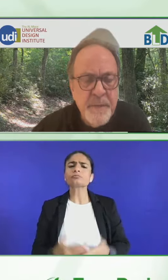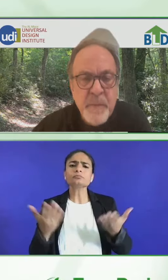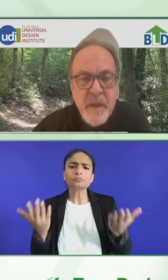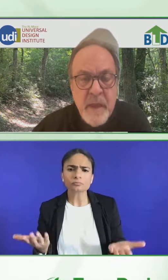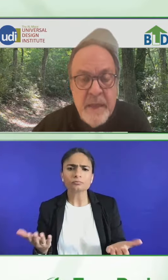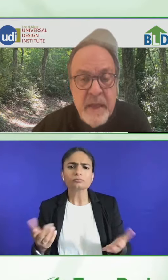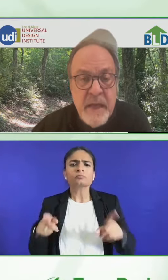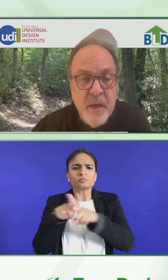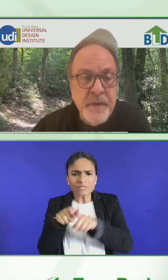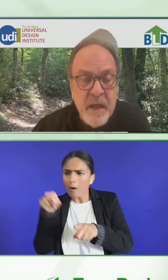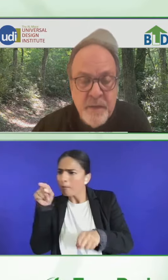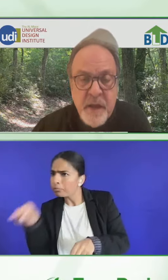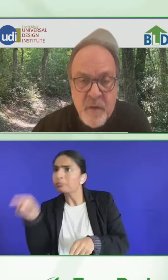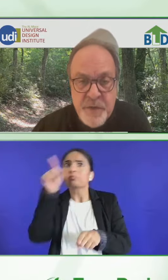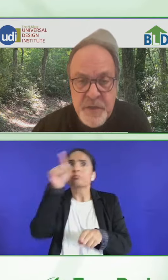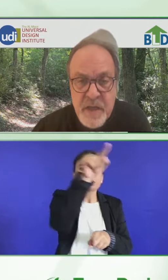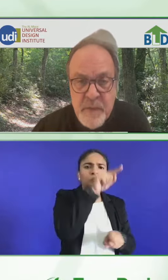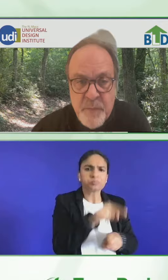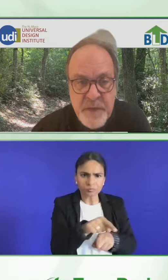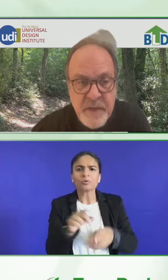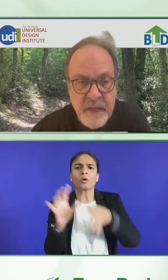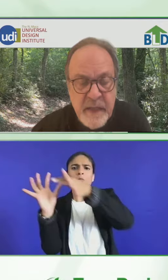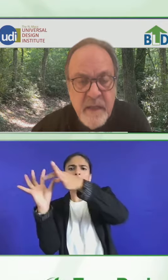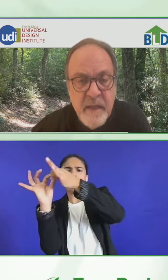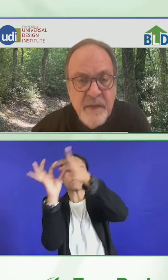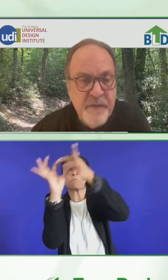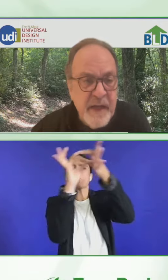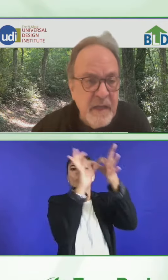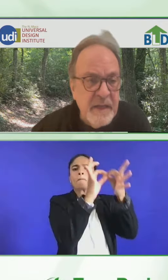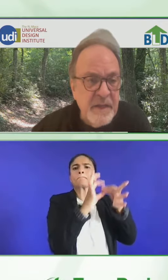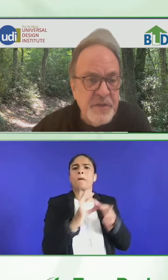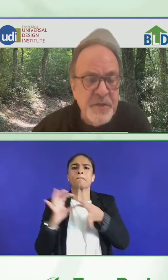And health and healthcare which is come up recently, and finally the